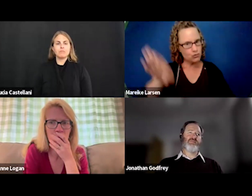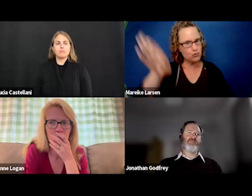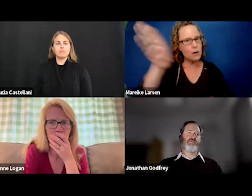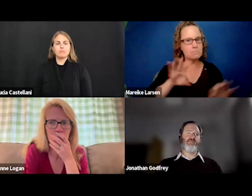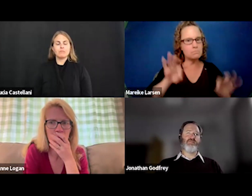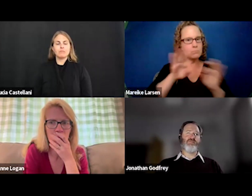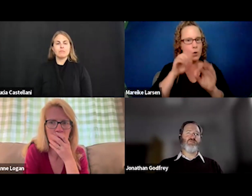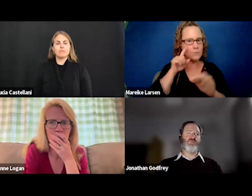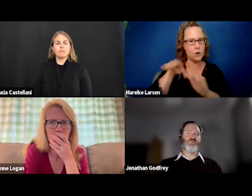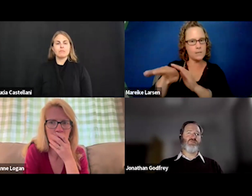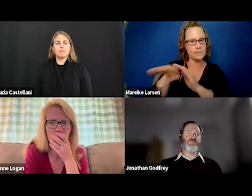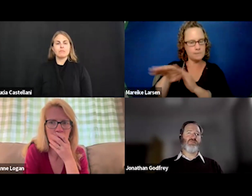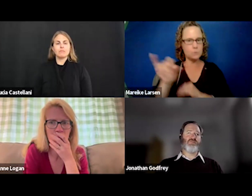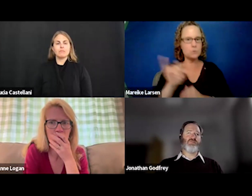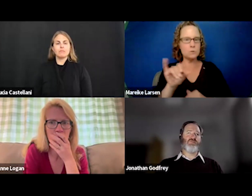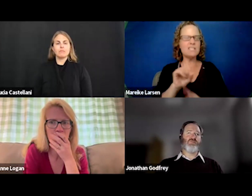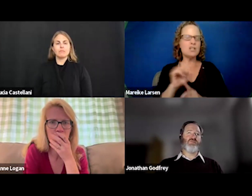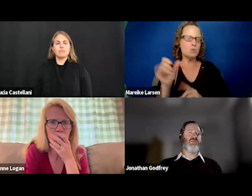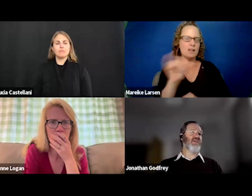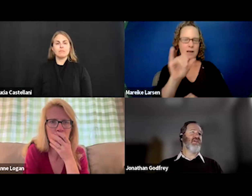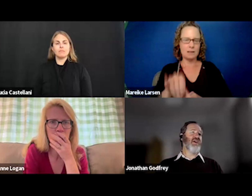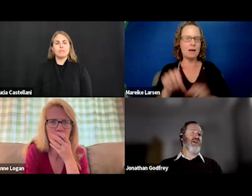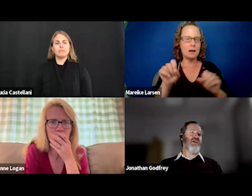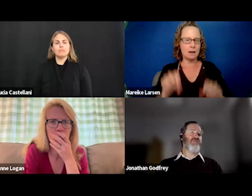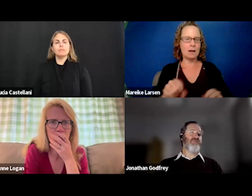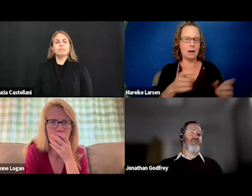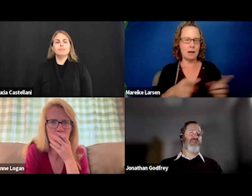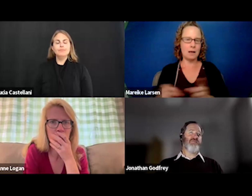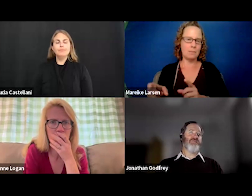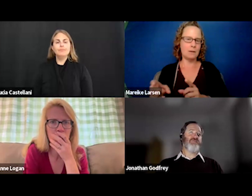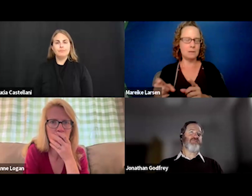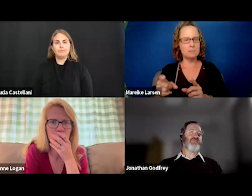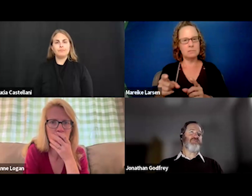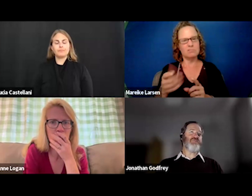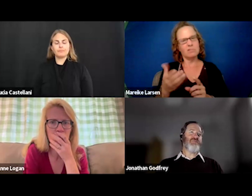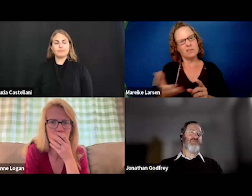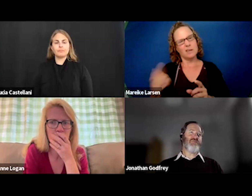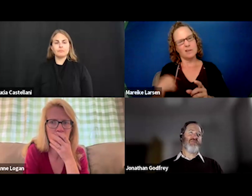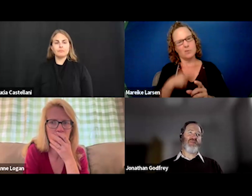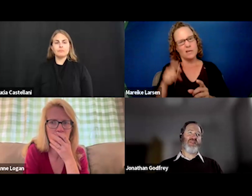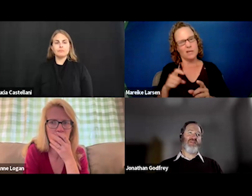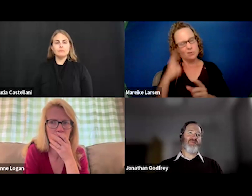Situations like that are also things we need to account for.